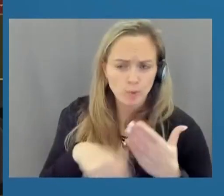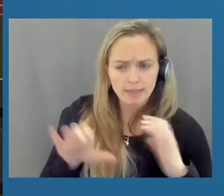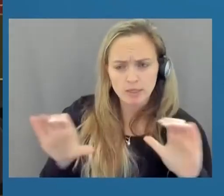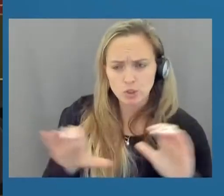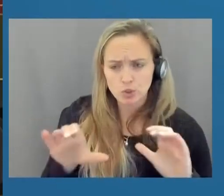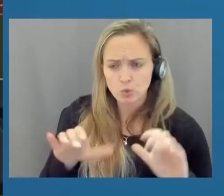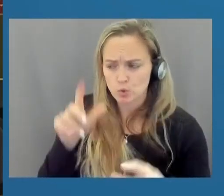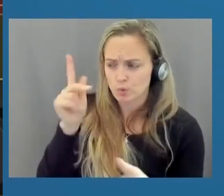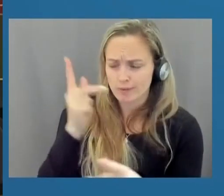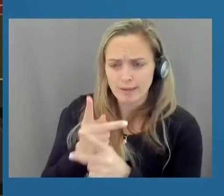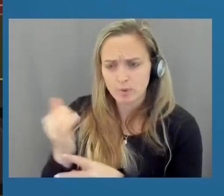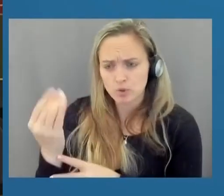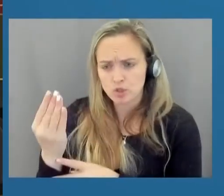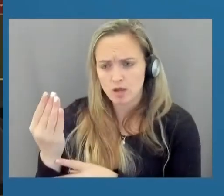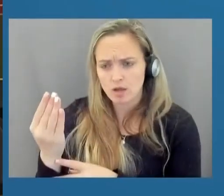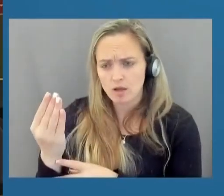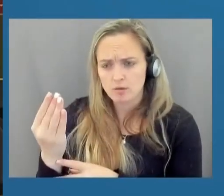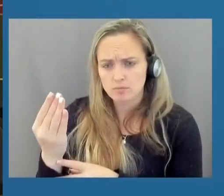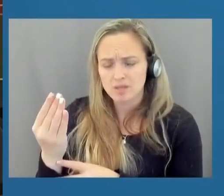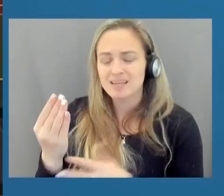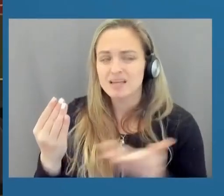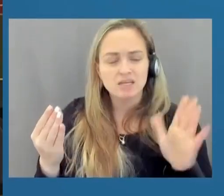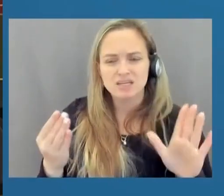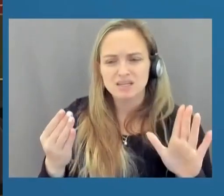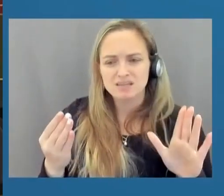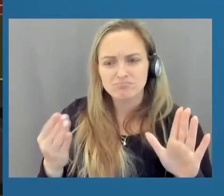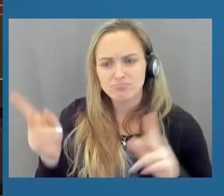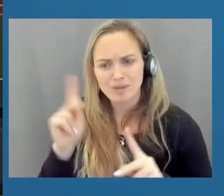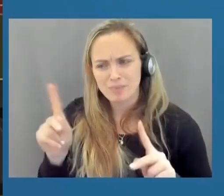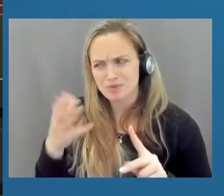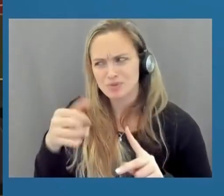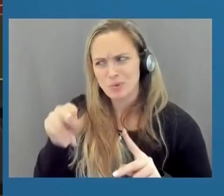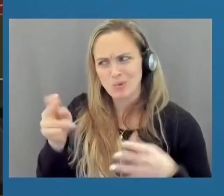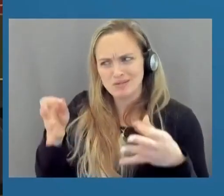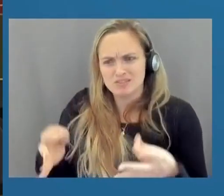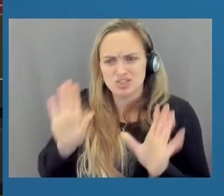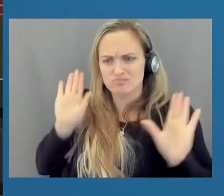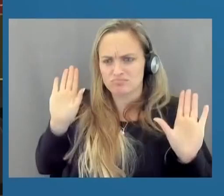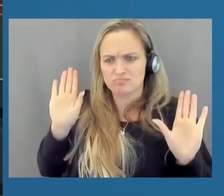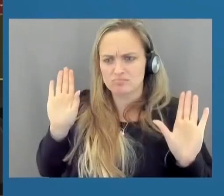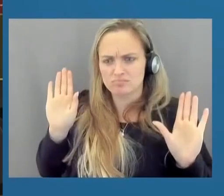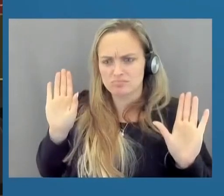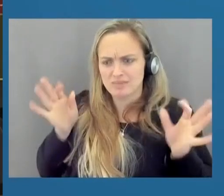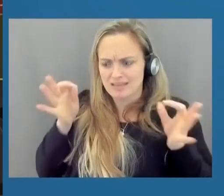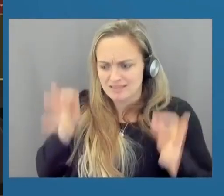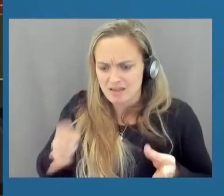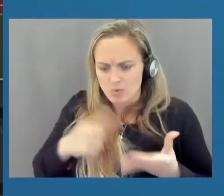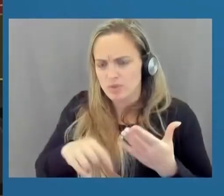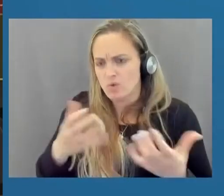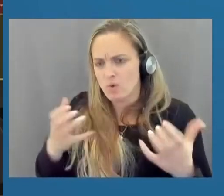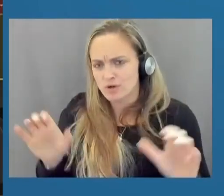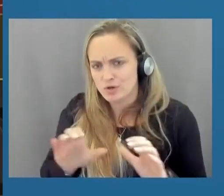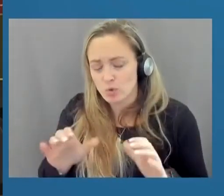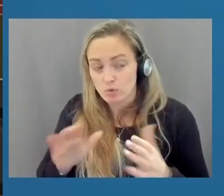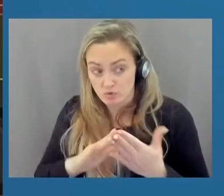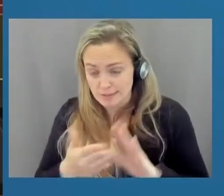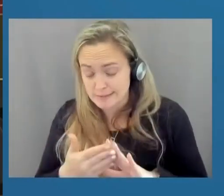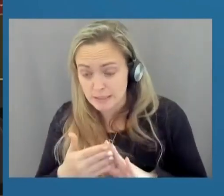So you'd be OK with him if people make their own decisions. People decide what they want to do. So you OK with him doing it for his own person?